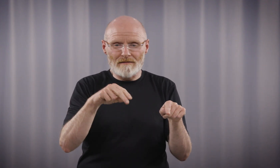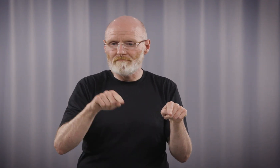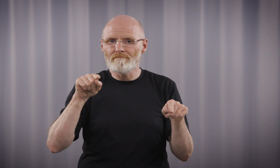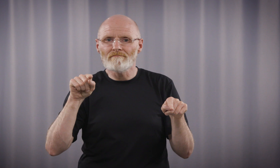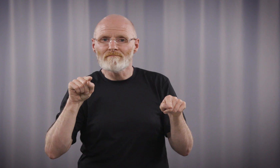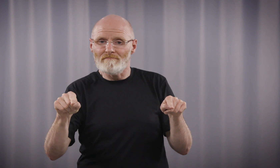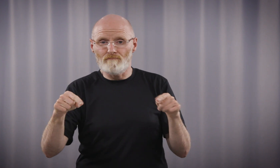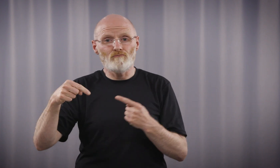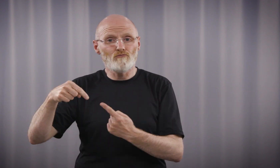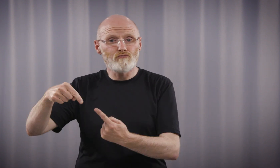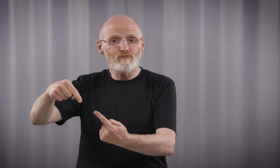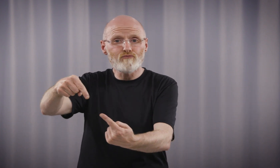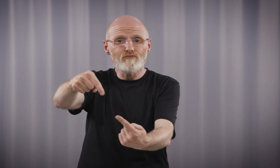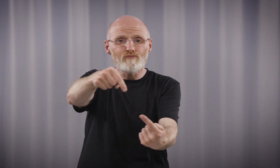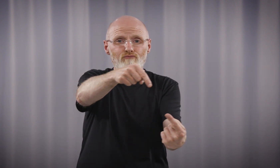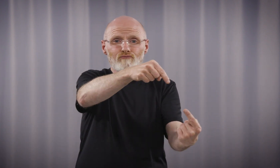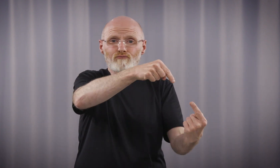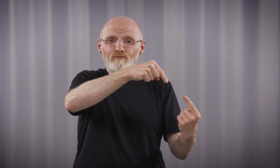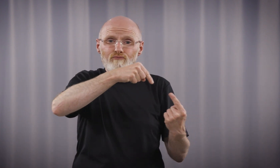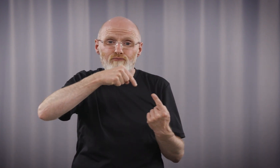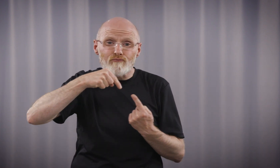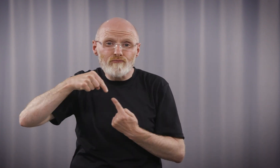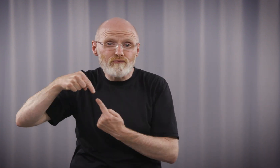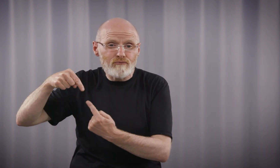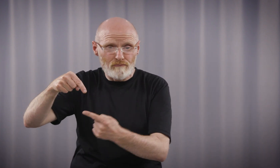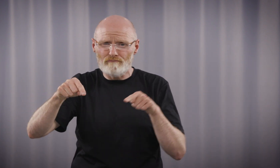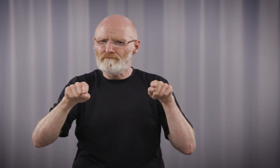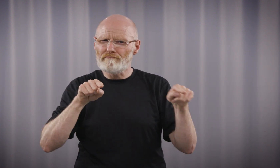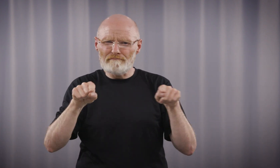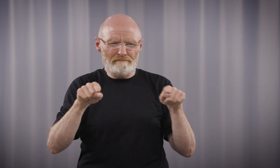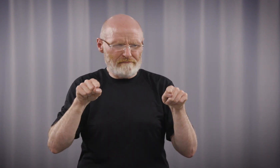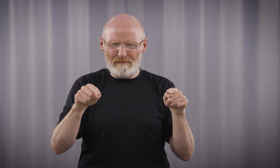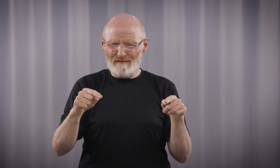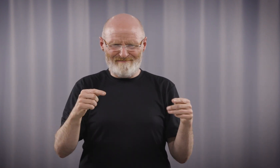So what about the seasons? Well, the Earth spins and orbits around the sun,